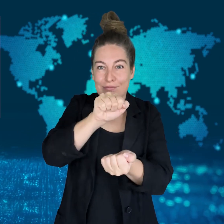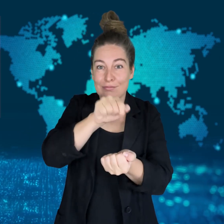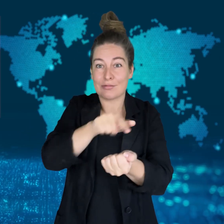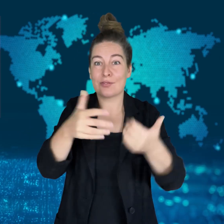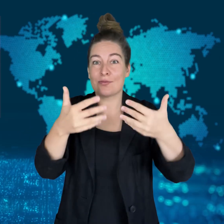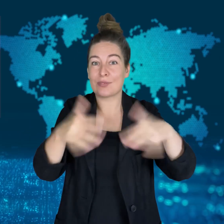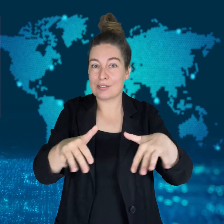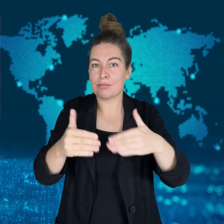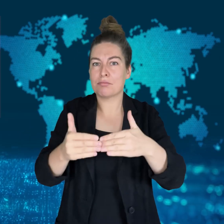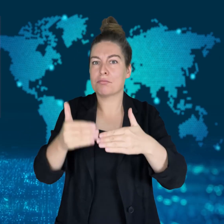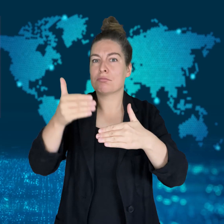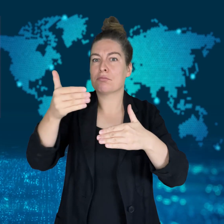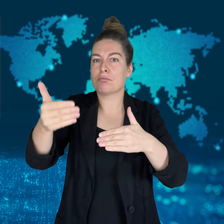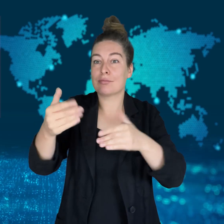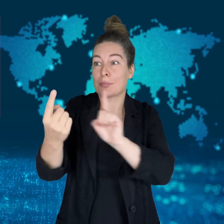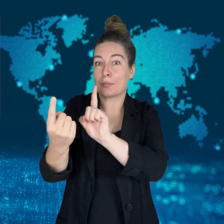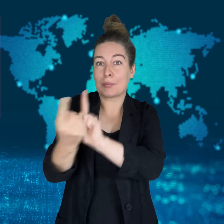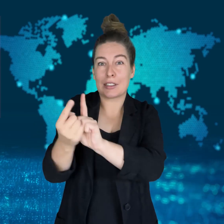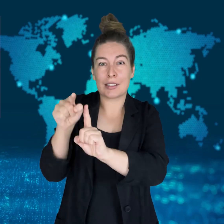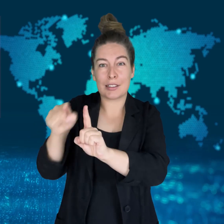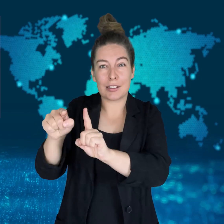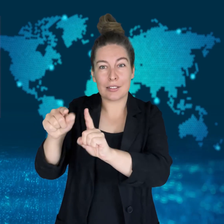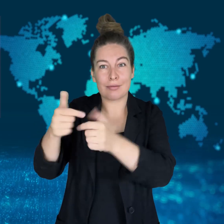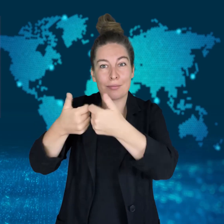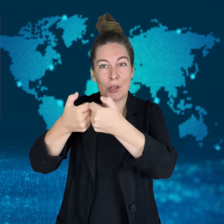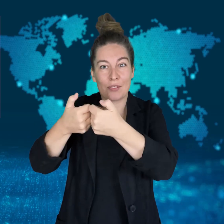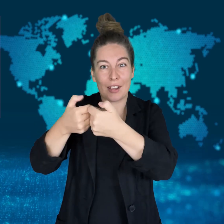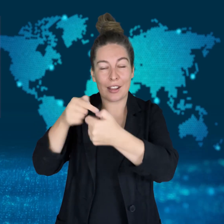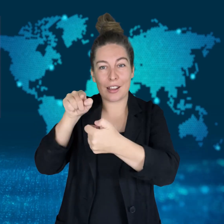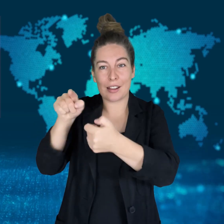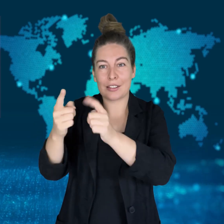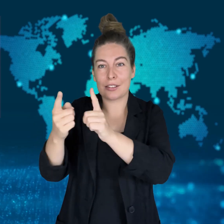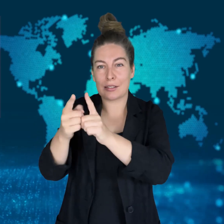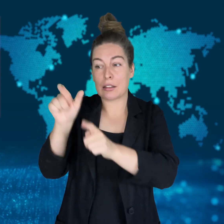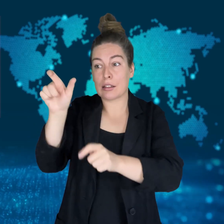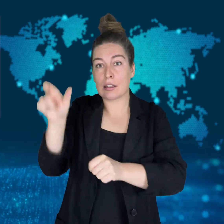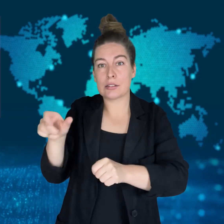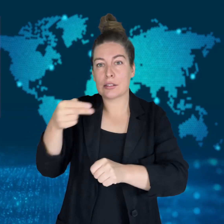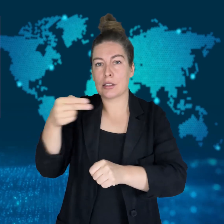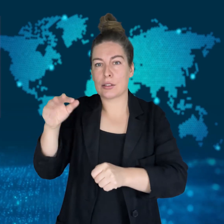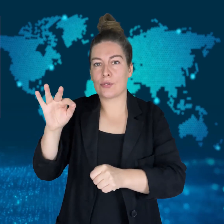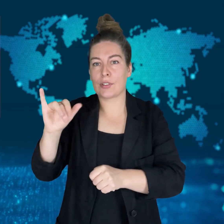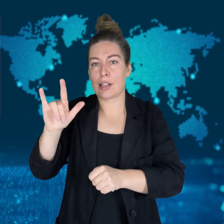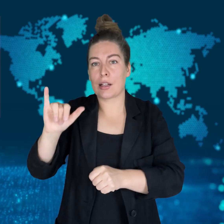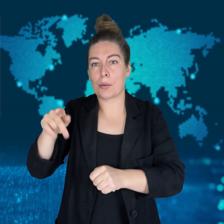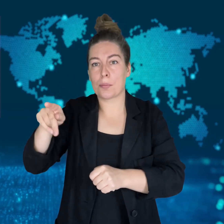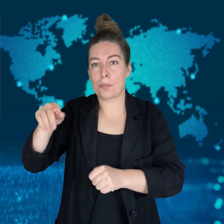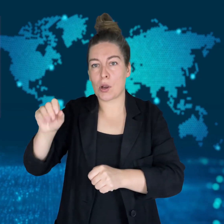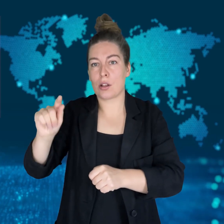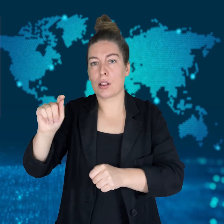at her graduation a few days later.